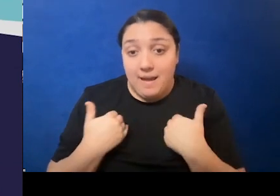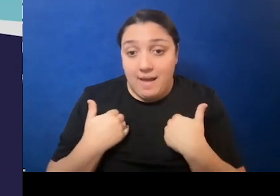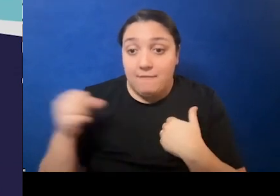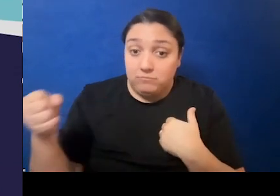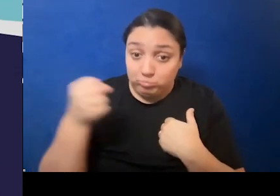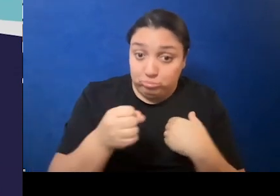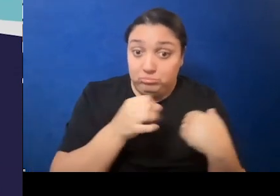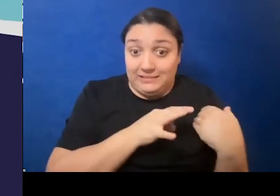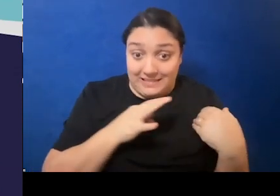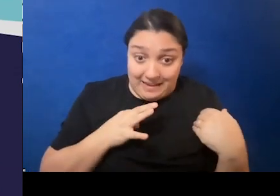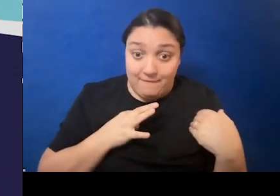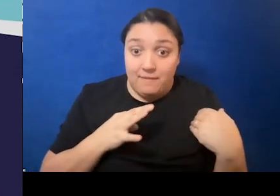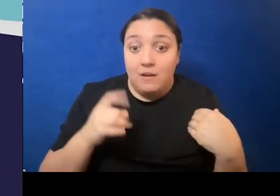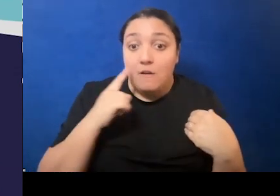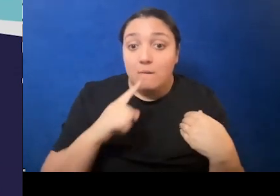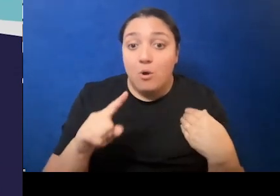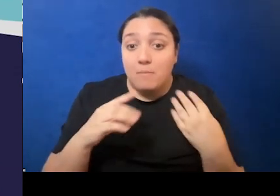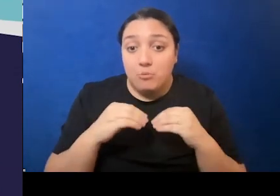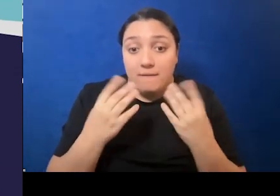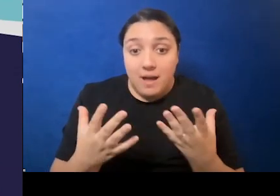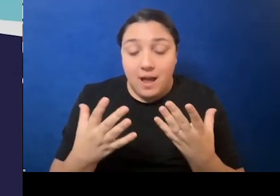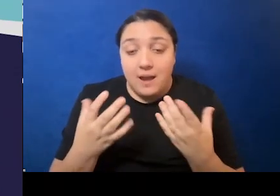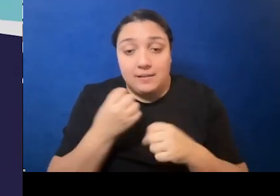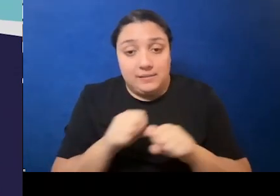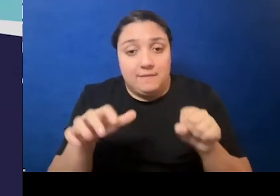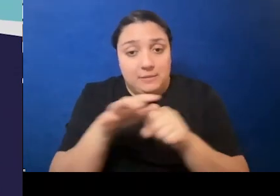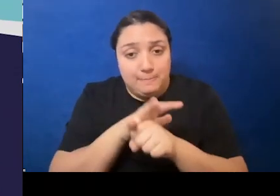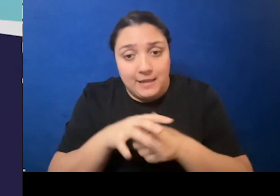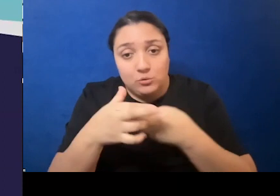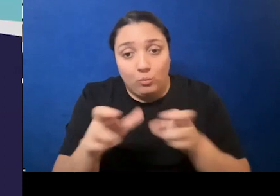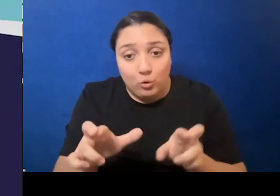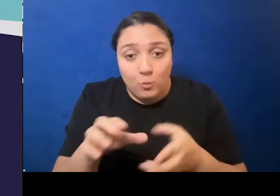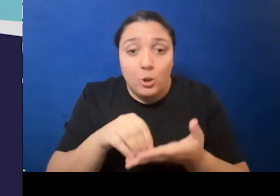DEDICATED STAFF TO PROVIDE A SAFE PLACE, A ROOM WHERE